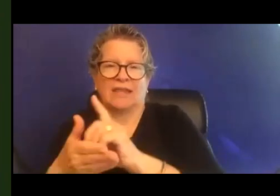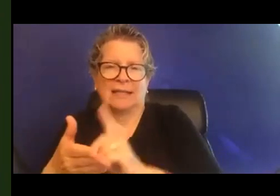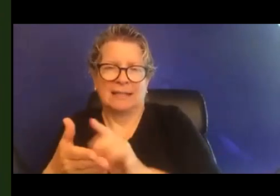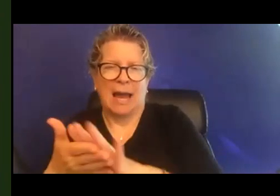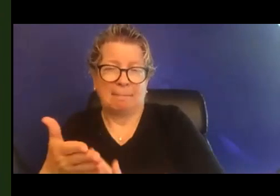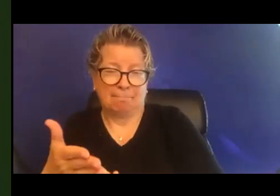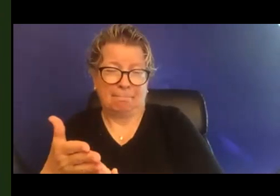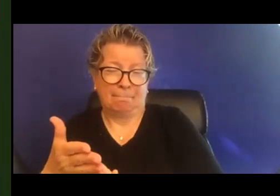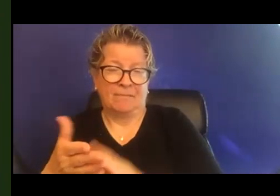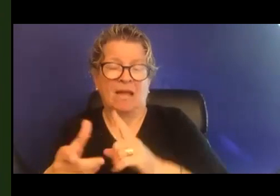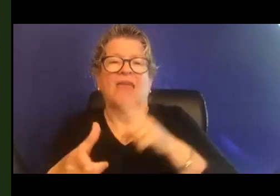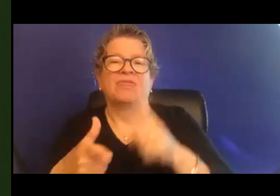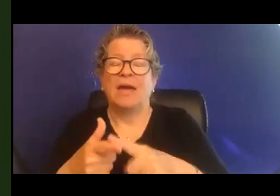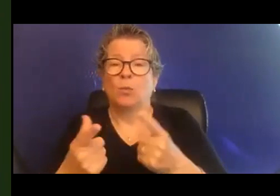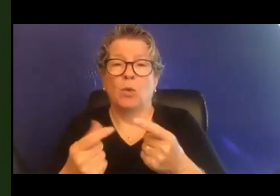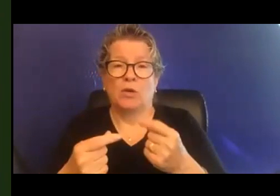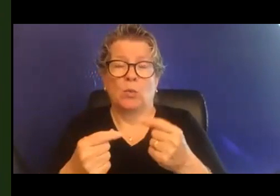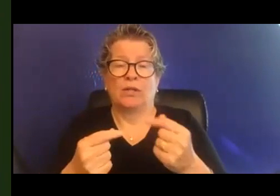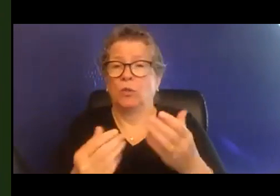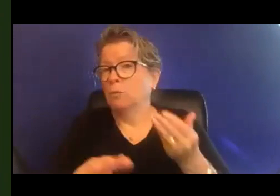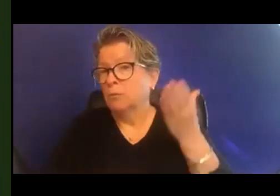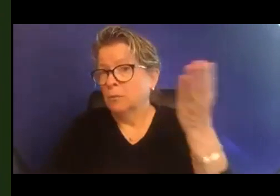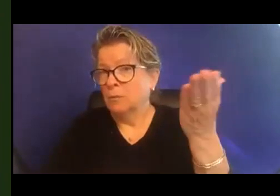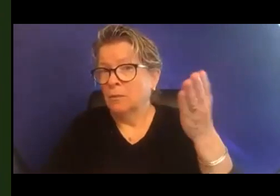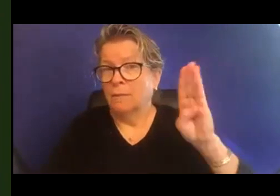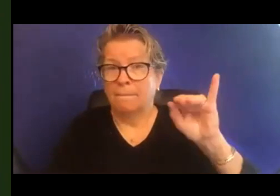contract goes out to bid, which I'm showing here in 2022.